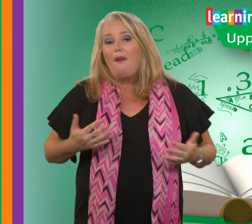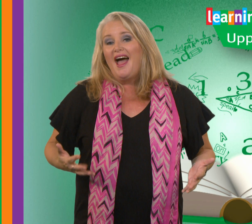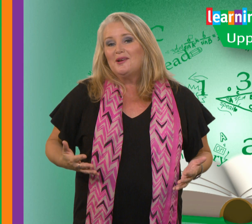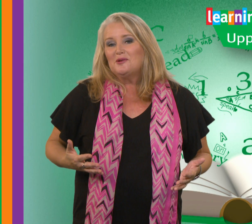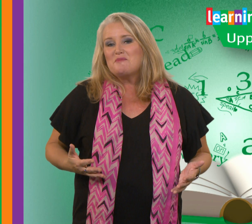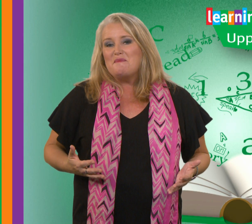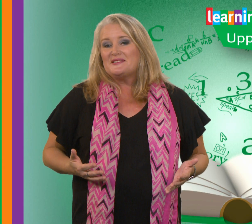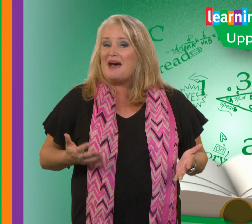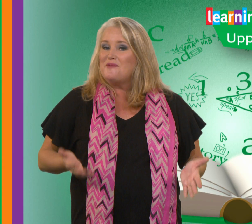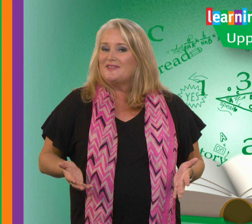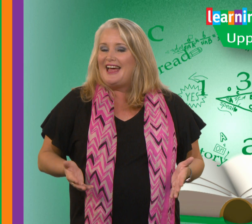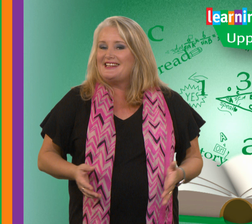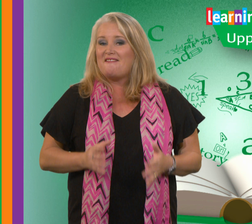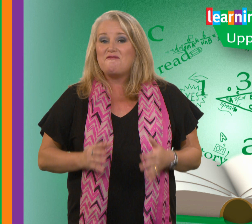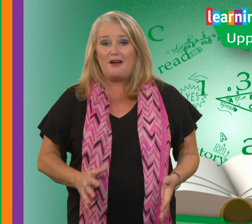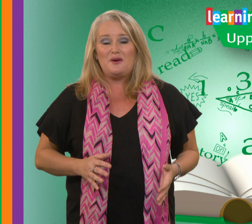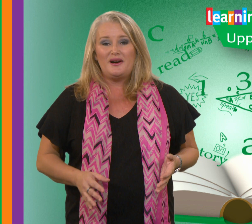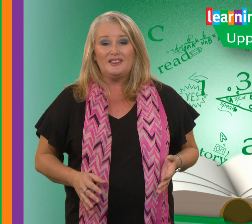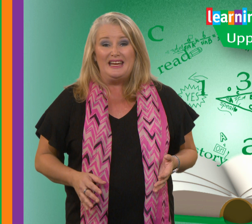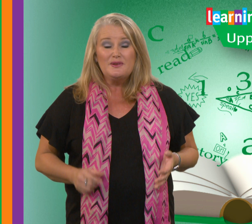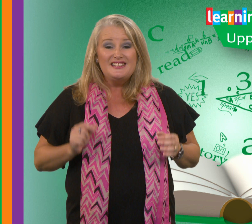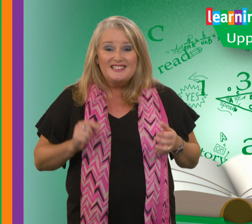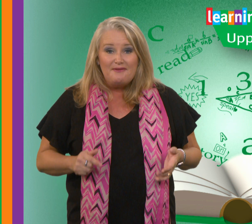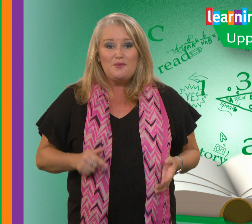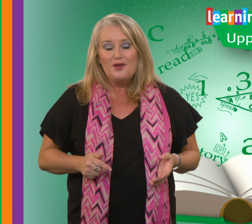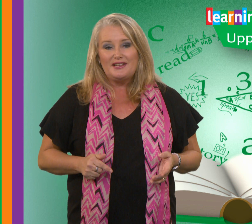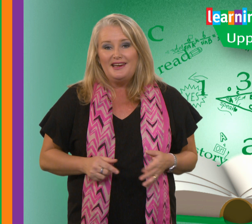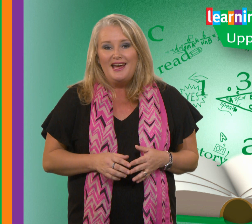My uncle remembers that Moon landing very well. It was his seventh birthday,